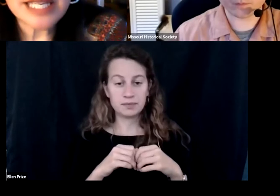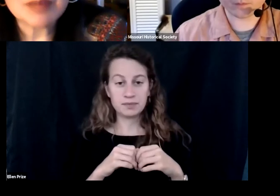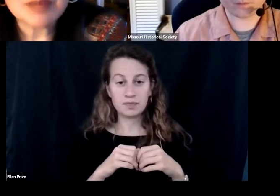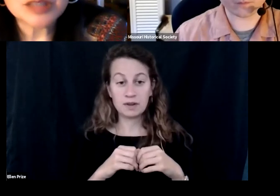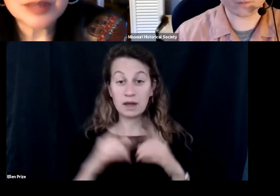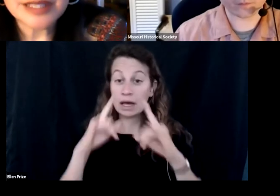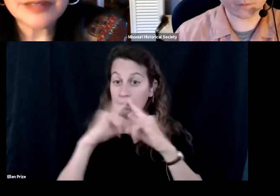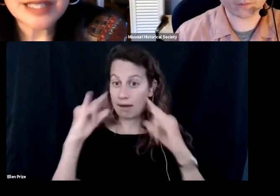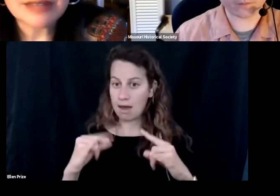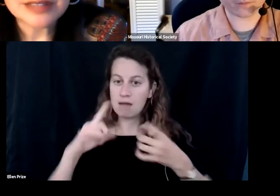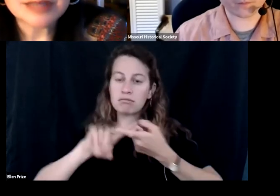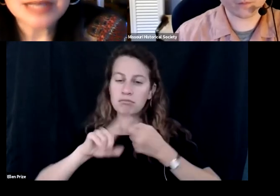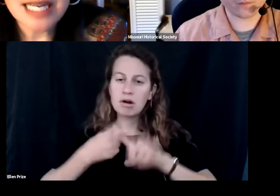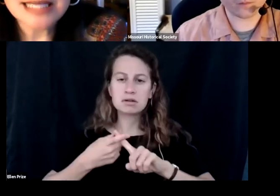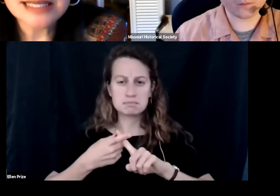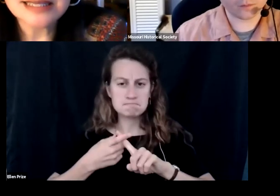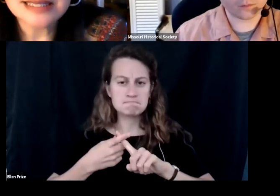I can someday. Yeah.